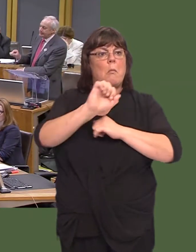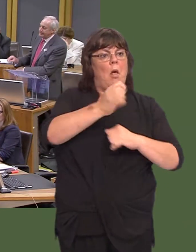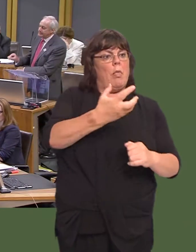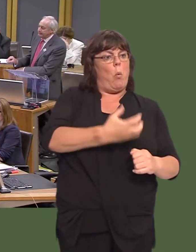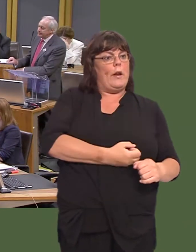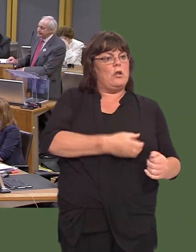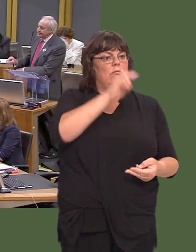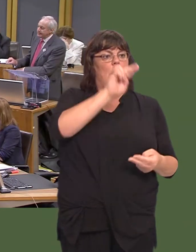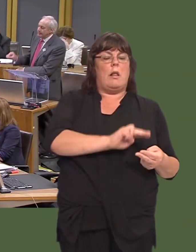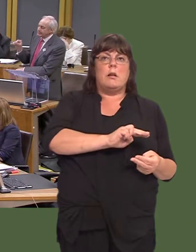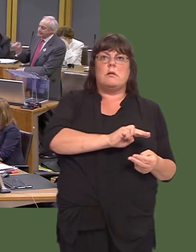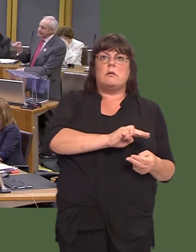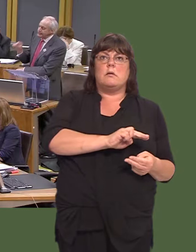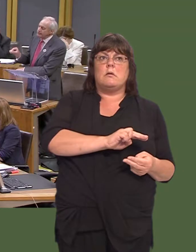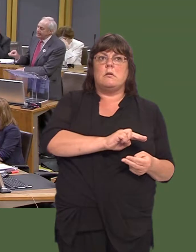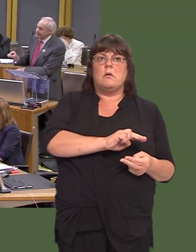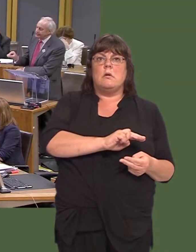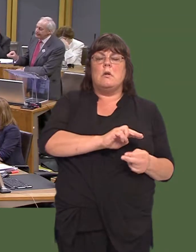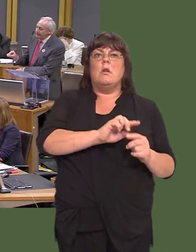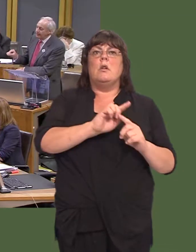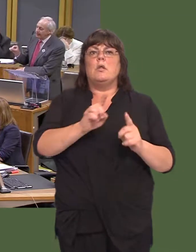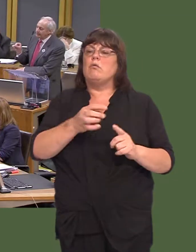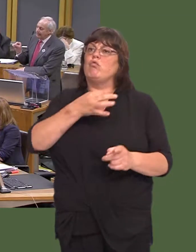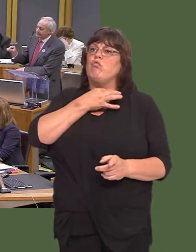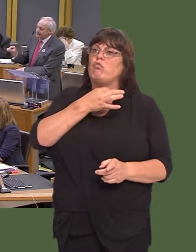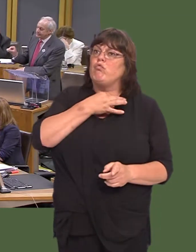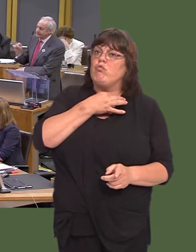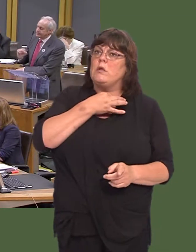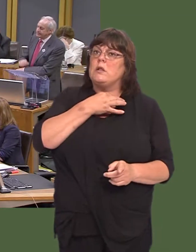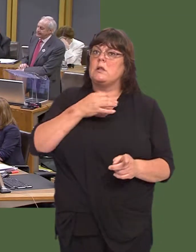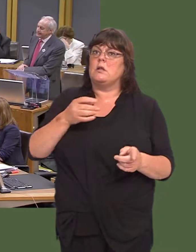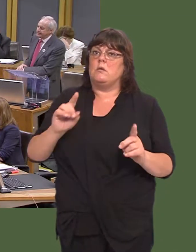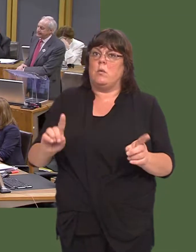who can least afford it, whilst there is actually no danger, as a result of the Brexit negotiations,